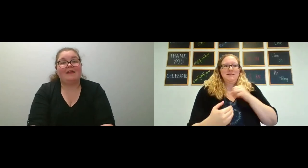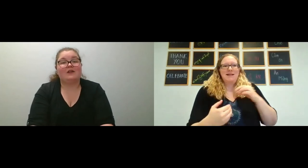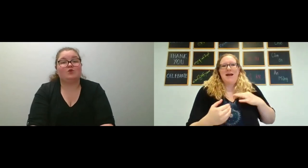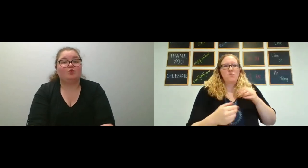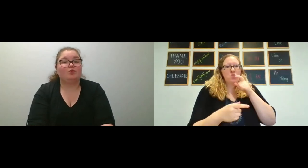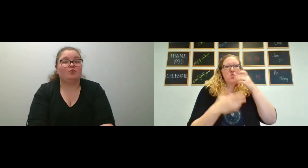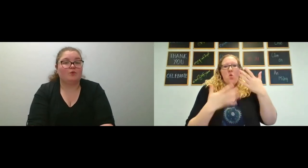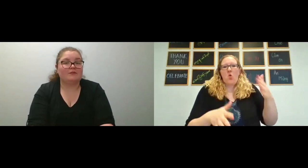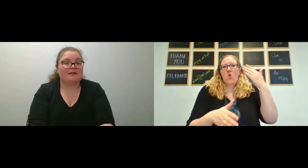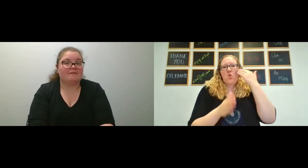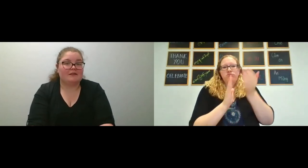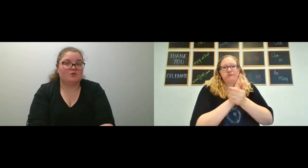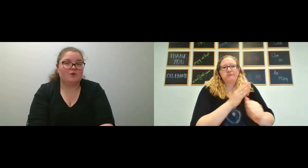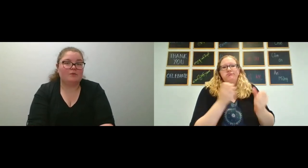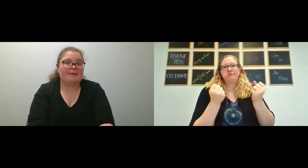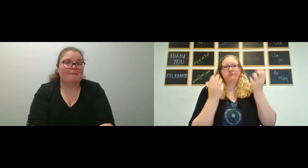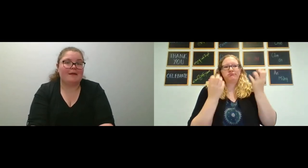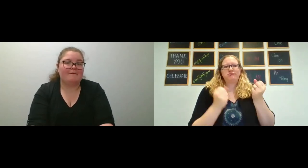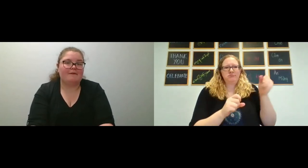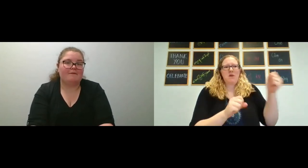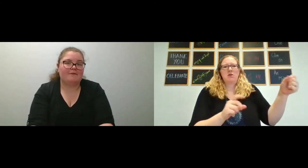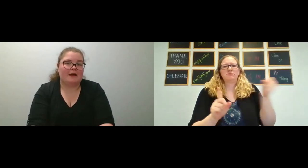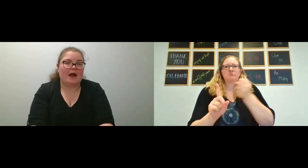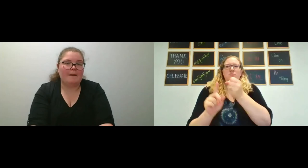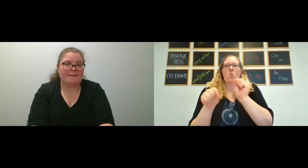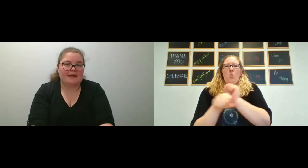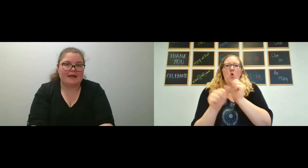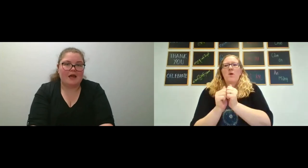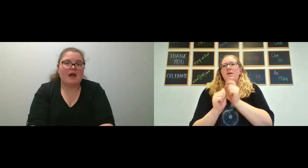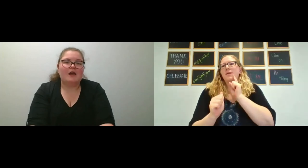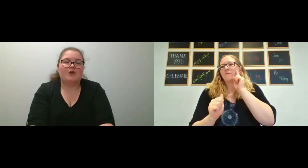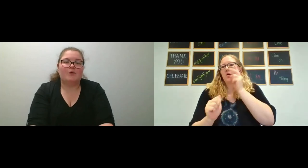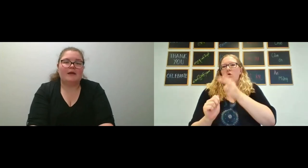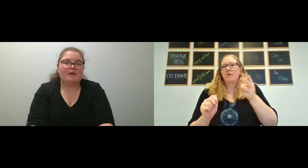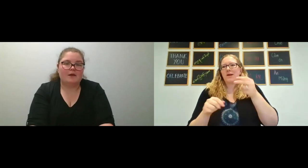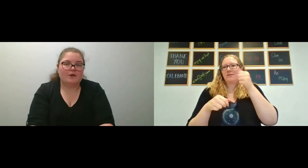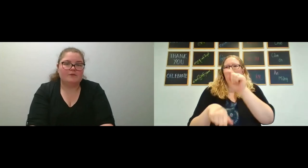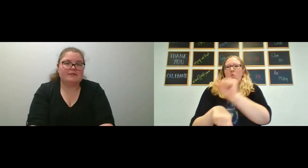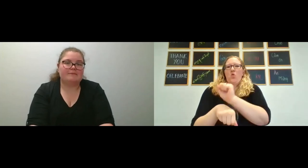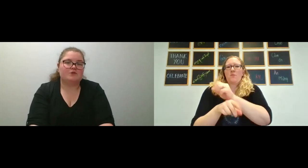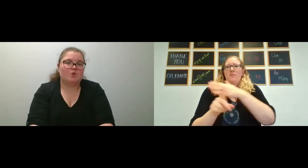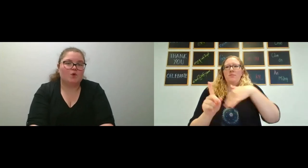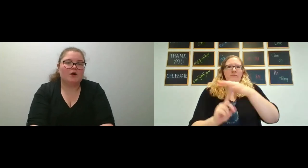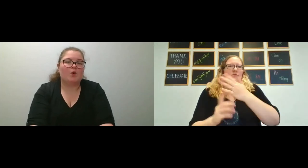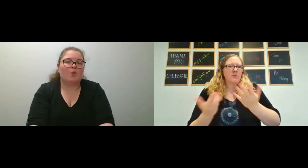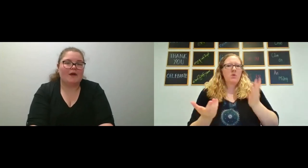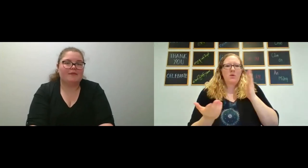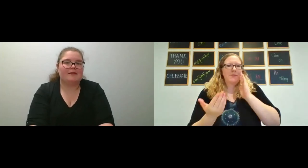that dual rolled individual will be a benefit for a company. You can use them to work with the Deaf